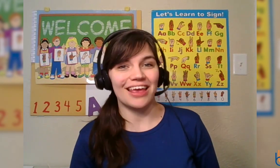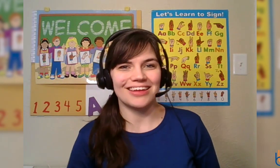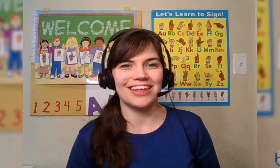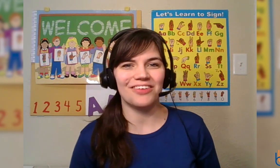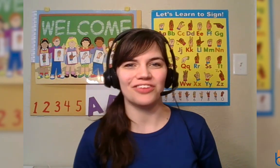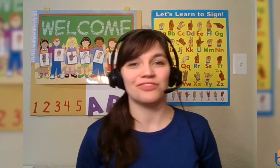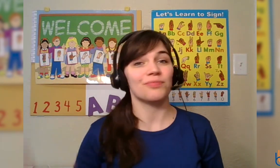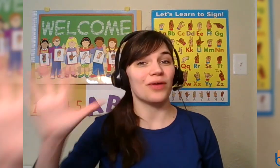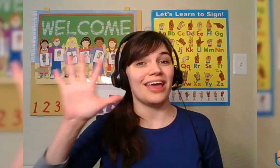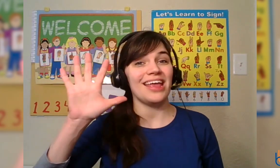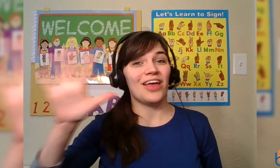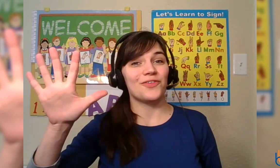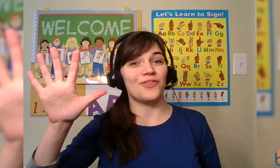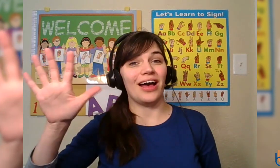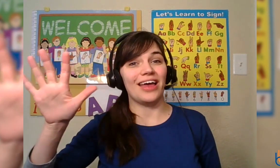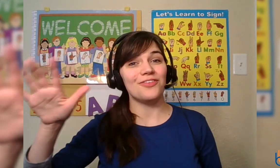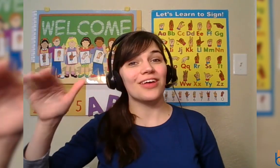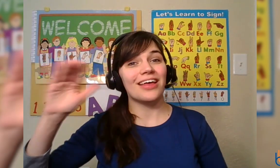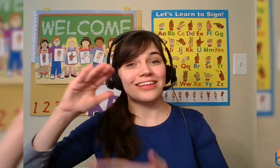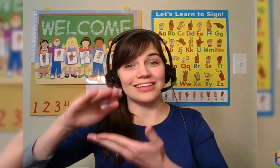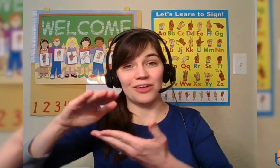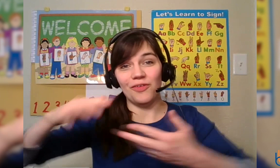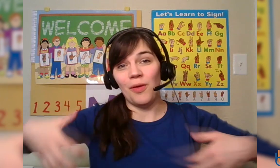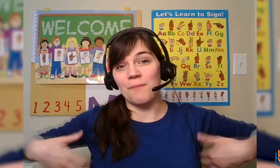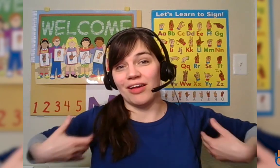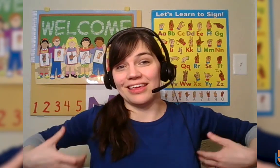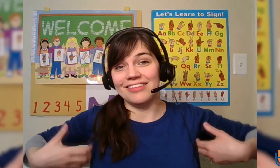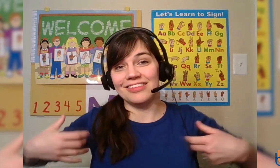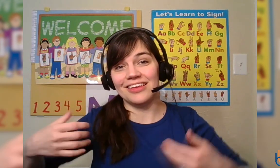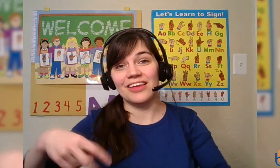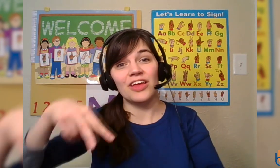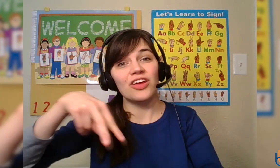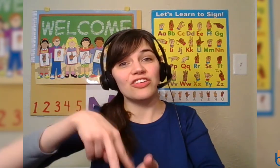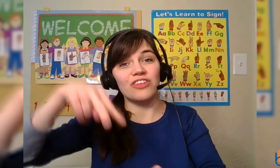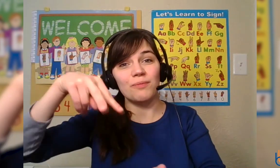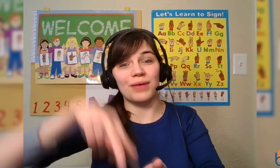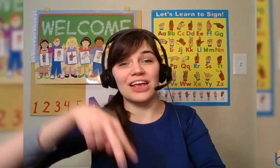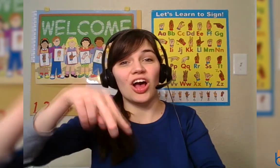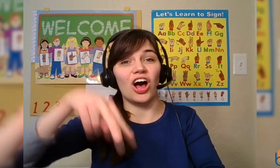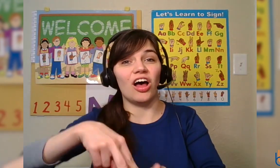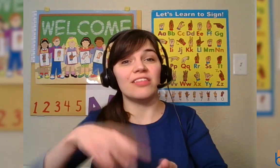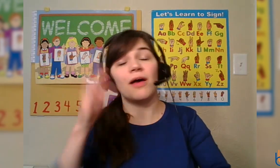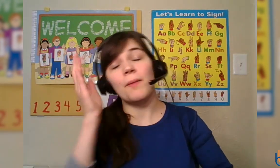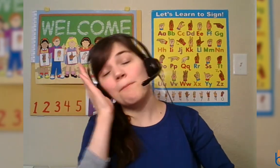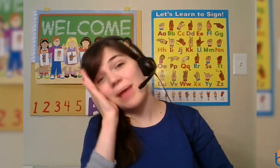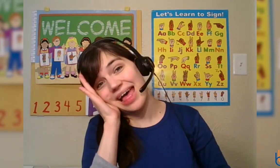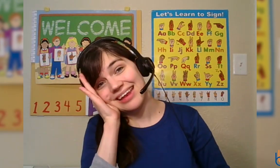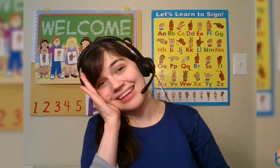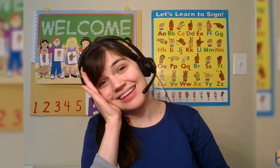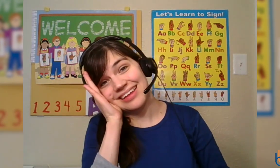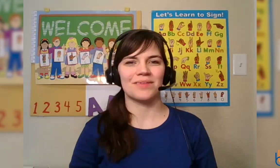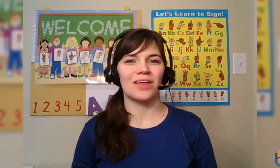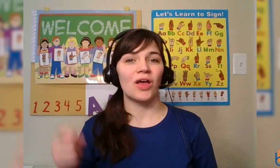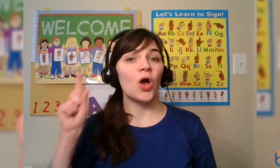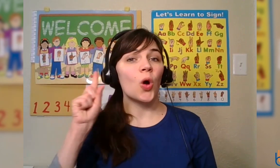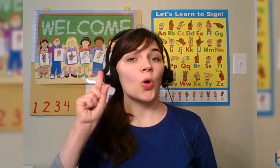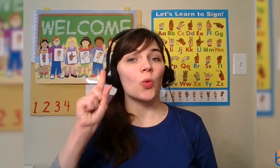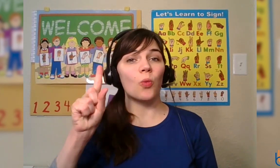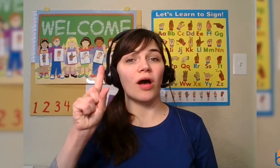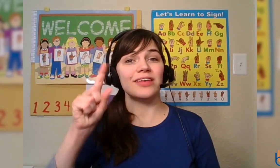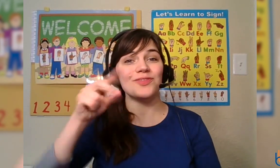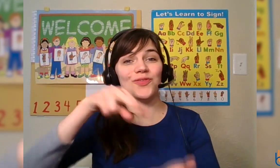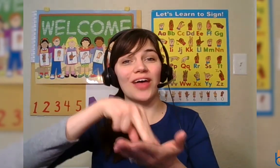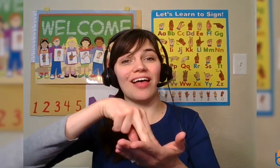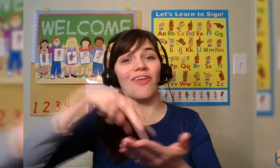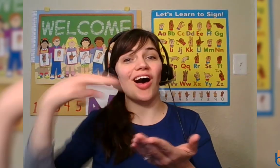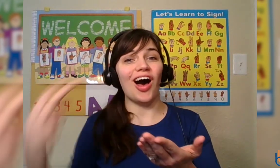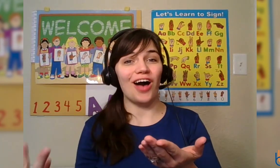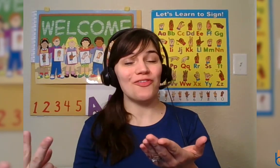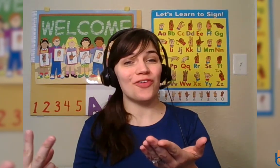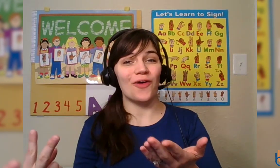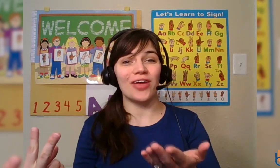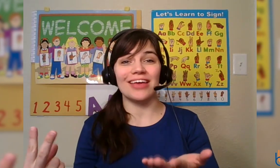it in English. Okay, five little monkeys jumping on the bed. One fell off-- Okay, to